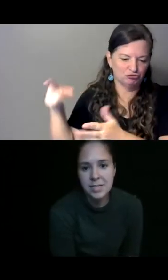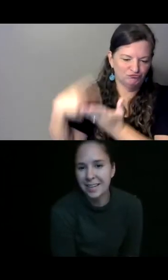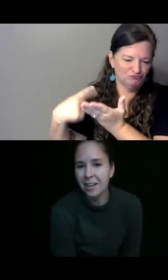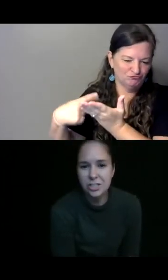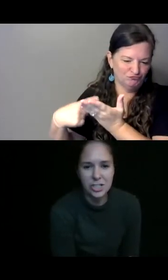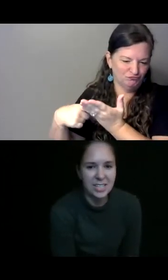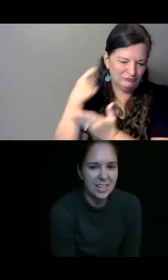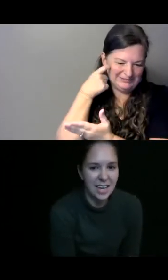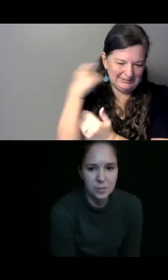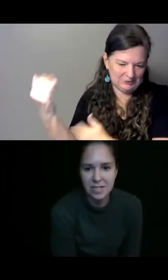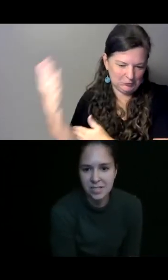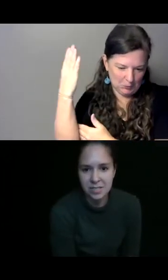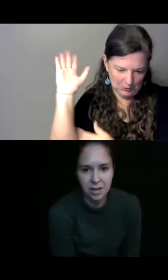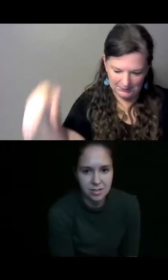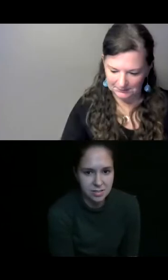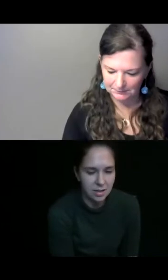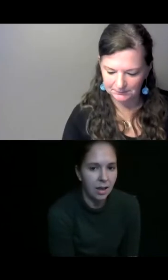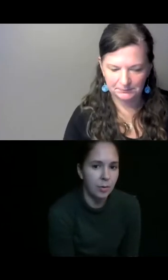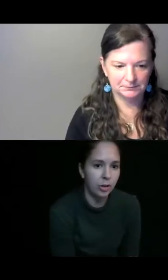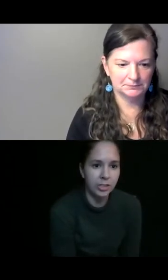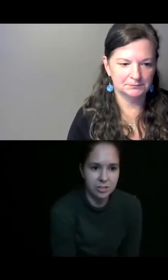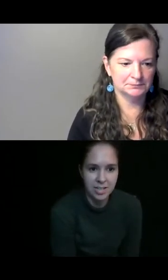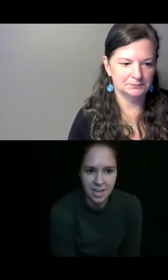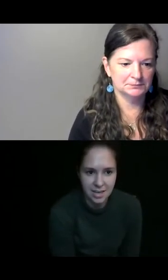Technology has been discussed earlier today